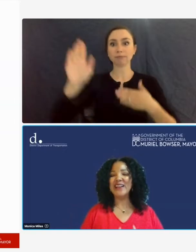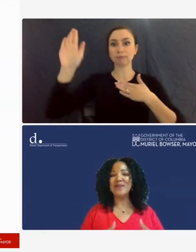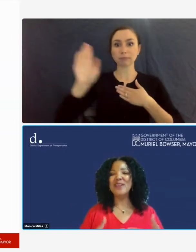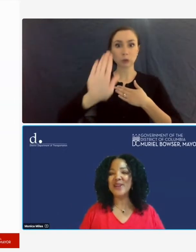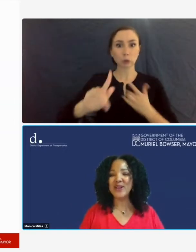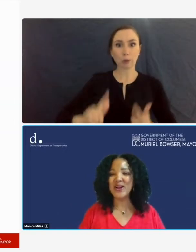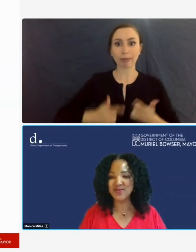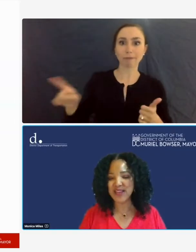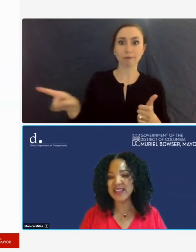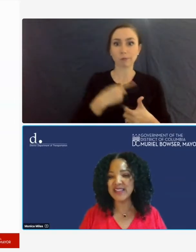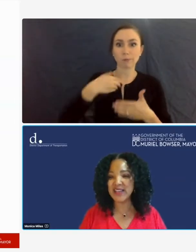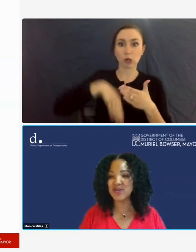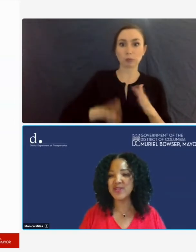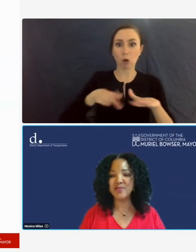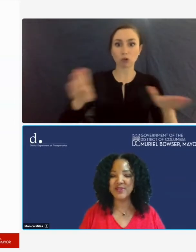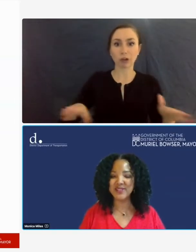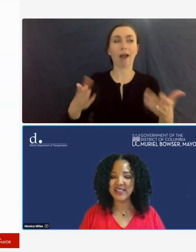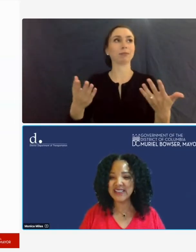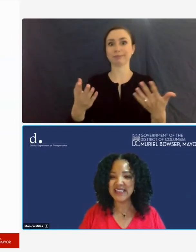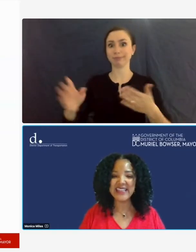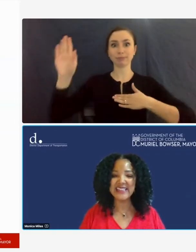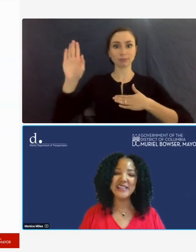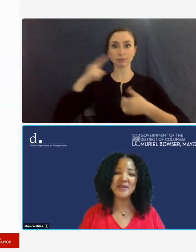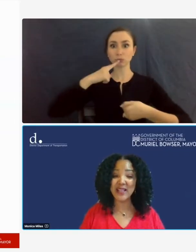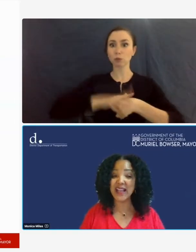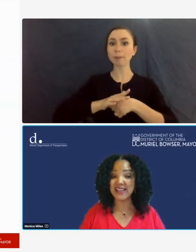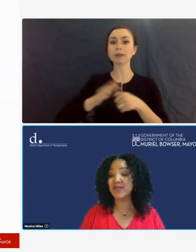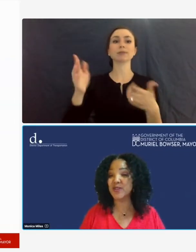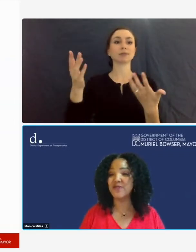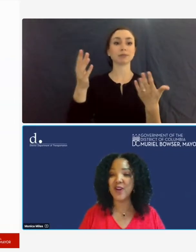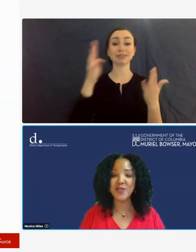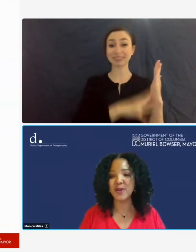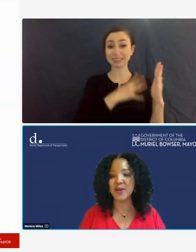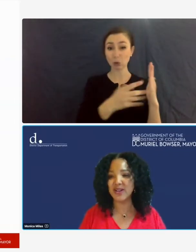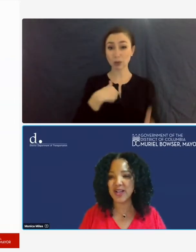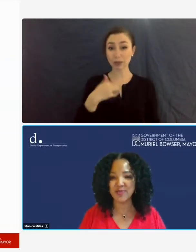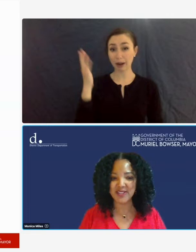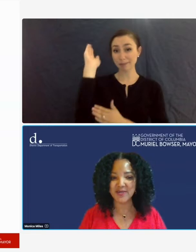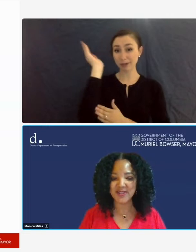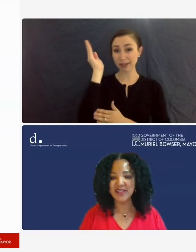indirect cost rate schedule that you're presenting is in compliance with the far 31 cost principles